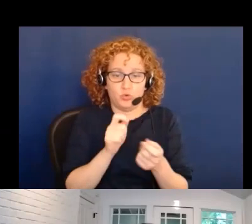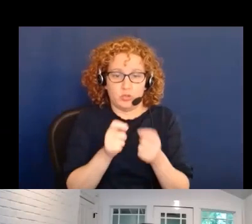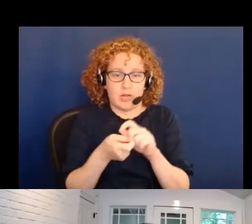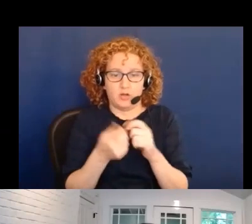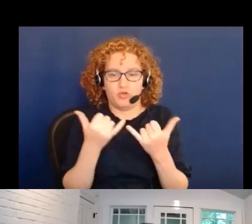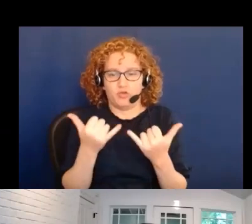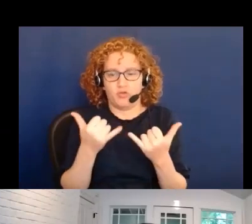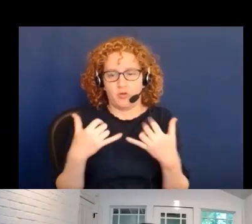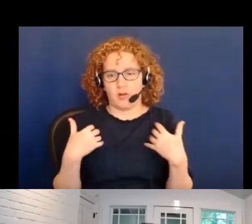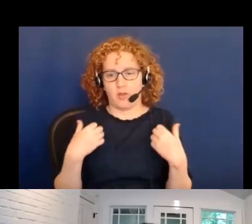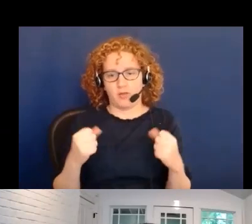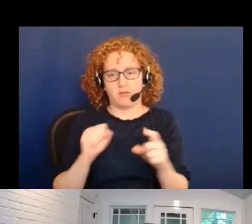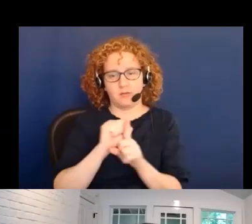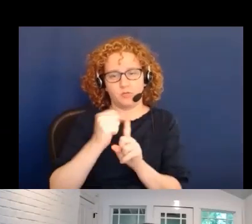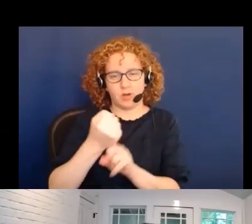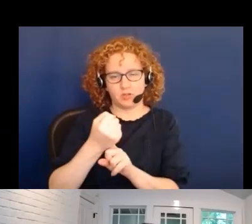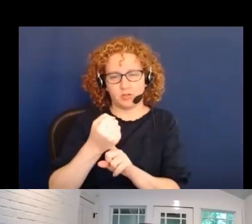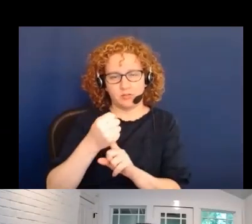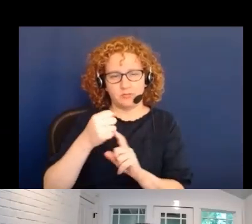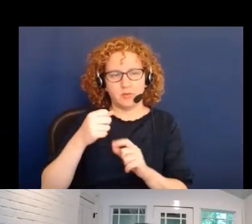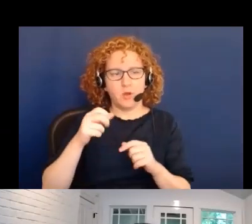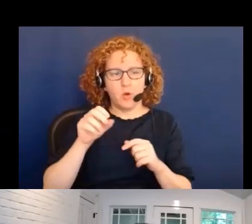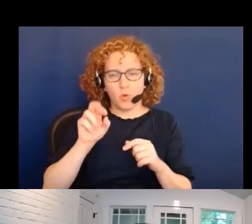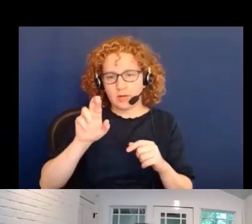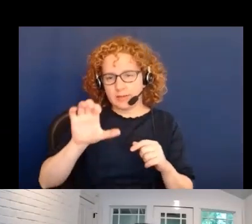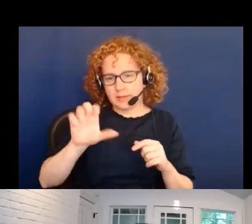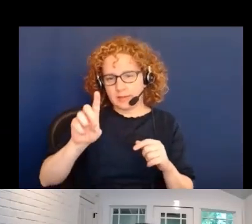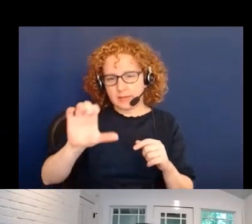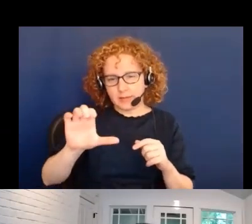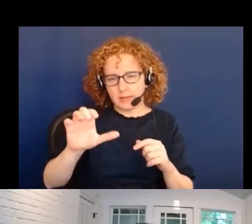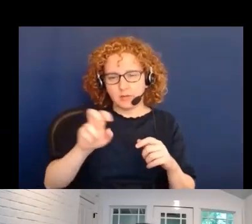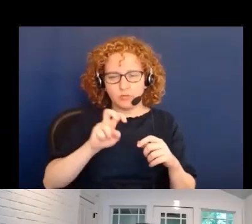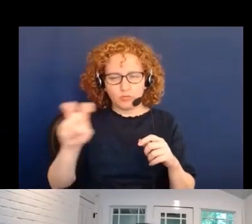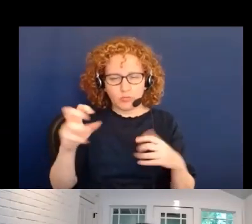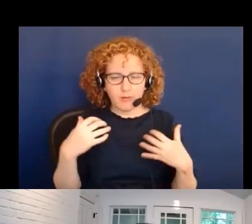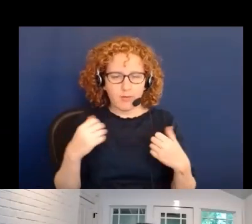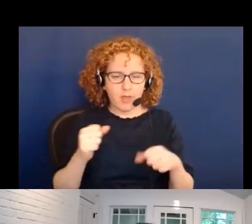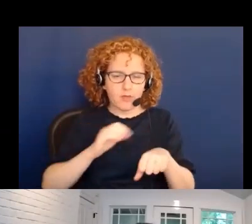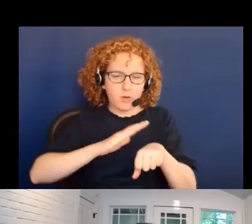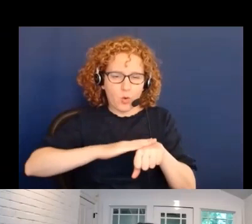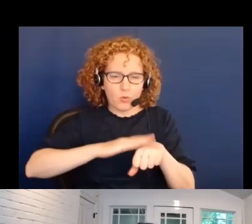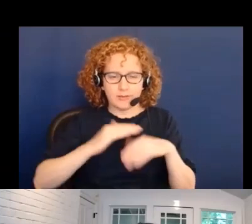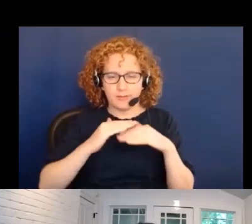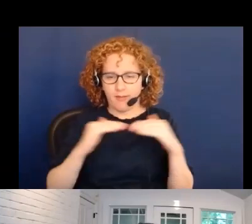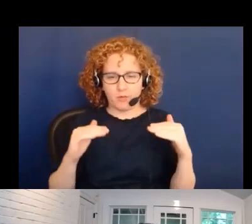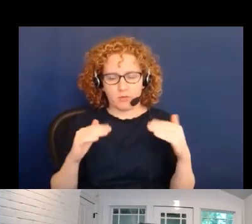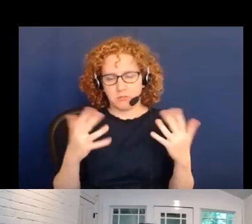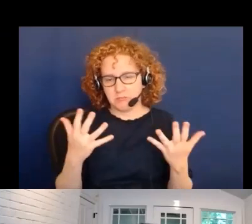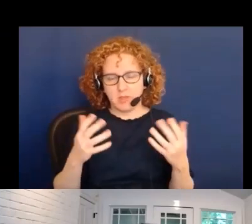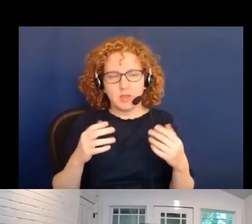given country or to the CDC's travel health notice level, it really just reflects an adjustment